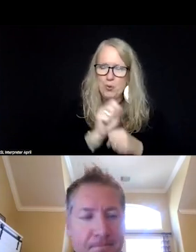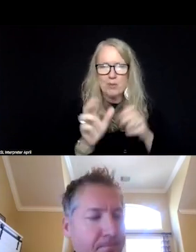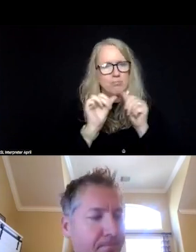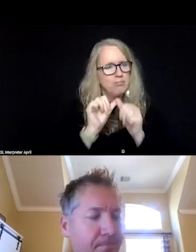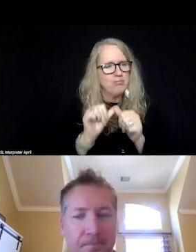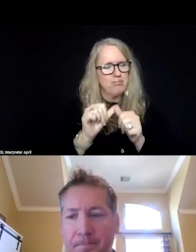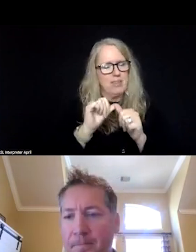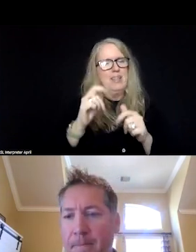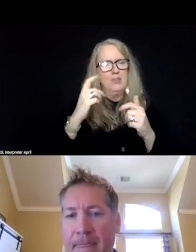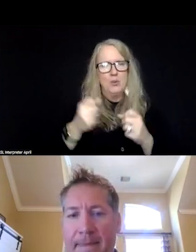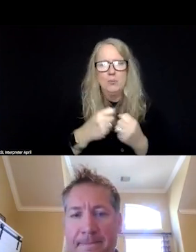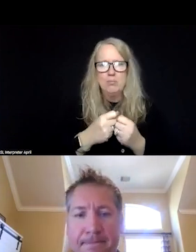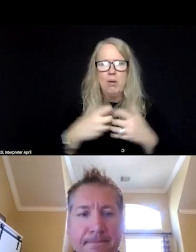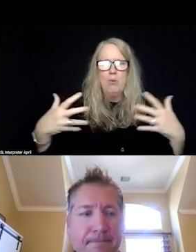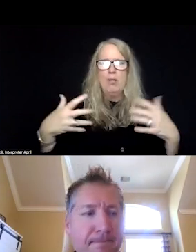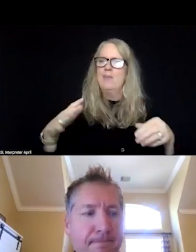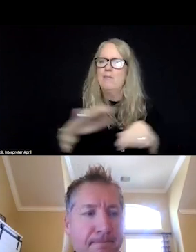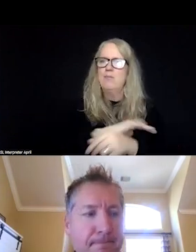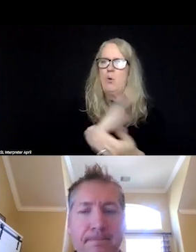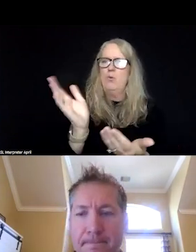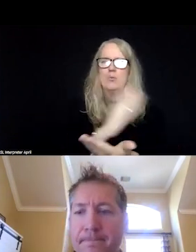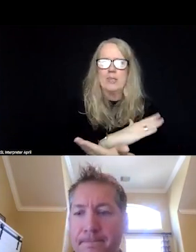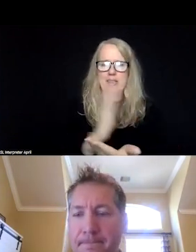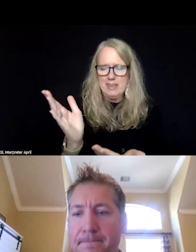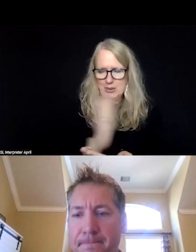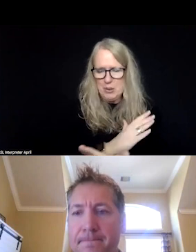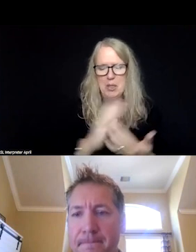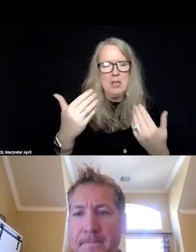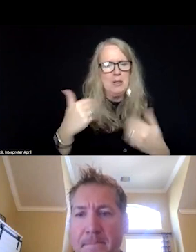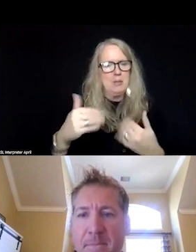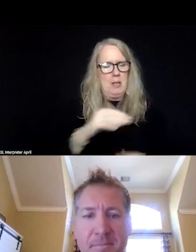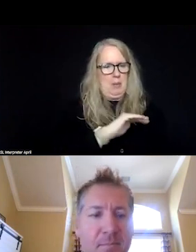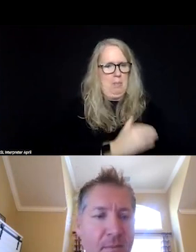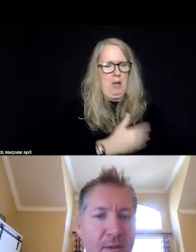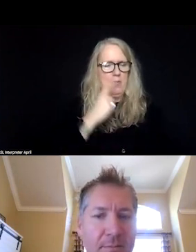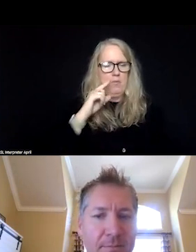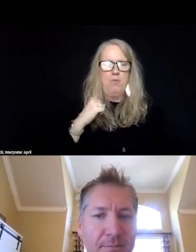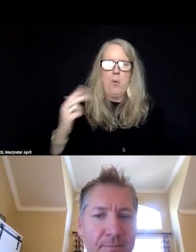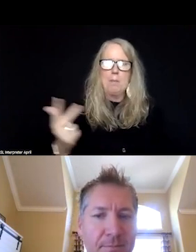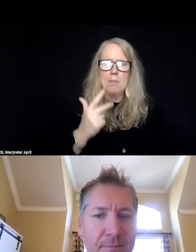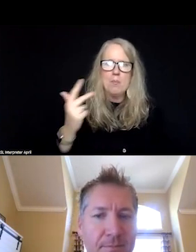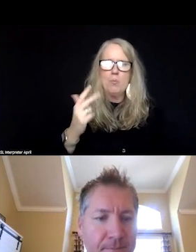EXPAND TO THE FULL CONTINUUM AND GET OUT THERE TO PEOPLE WITH